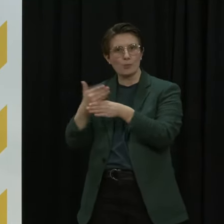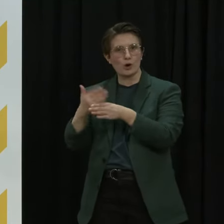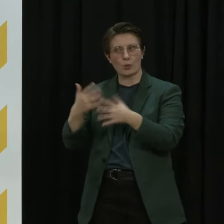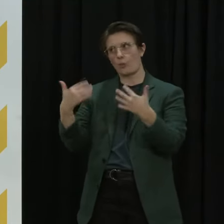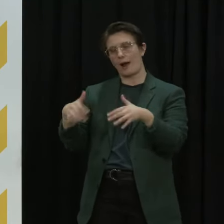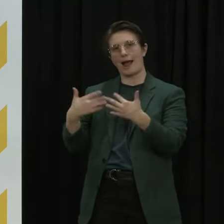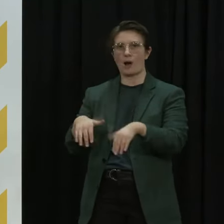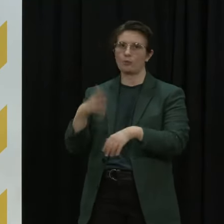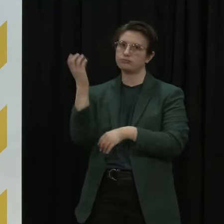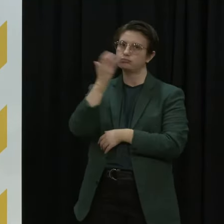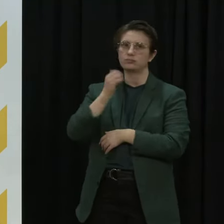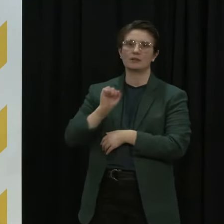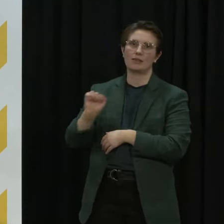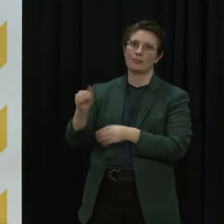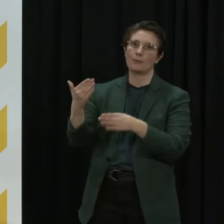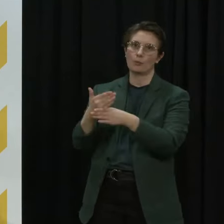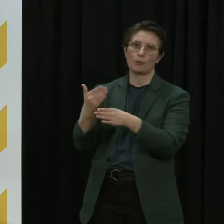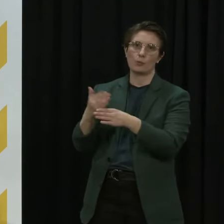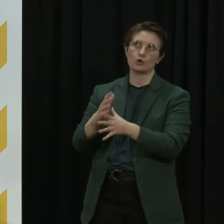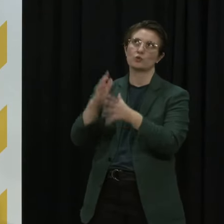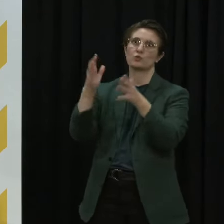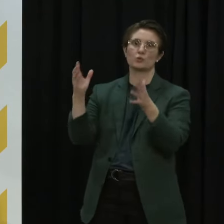The review panel acknowledged the huge contribution of